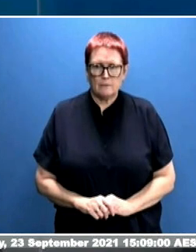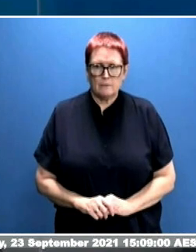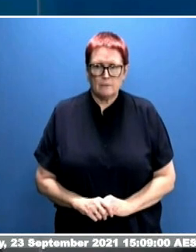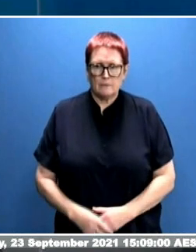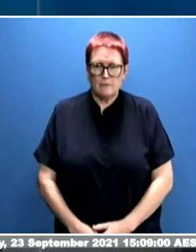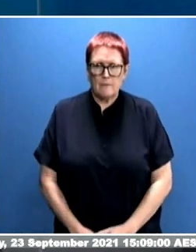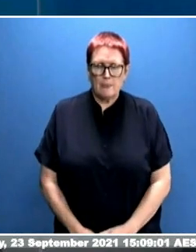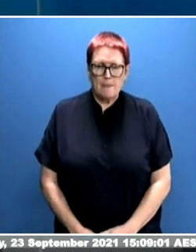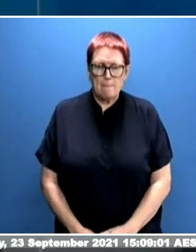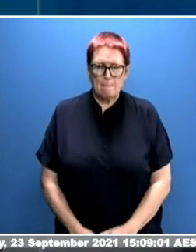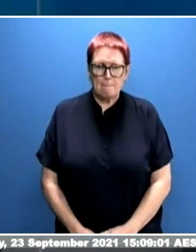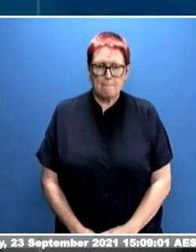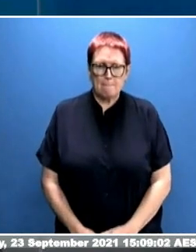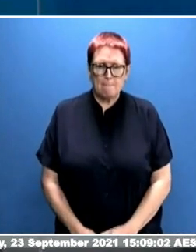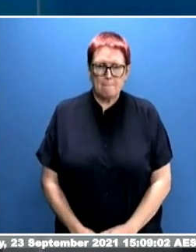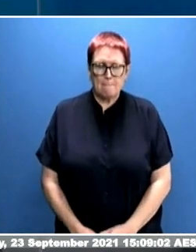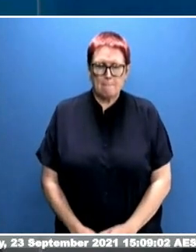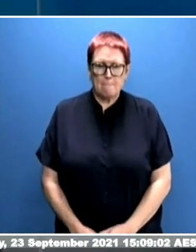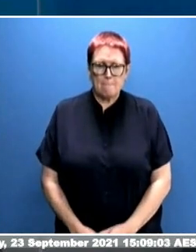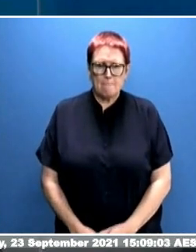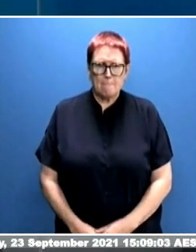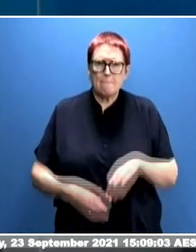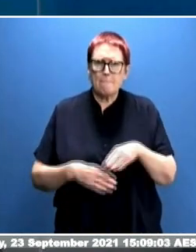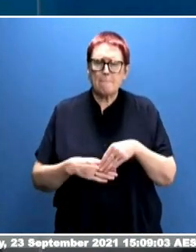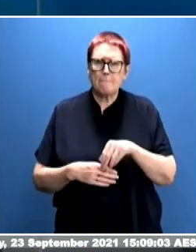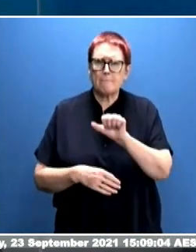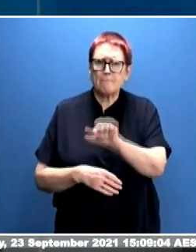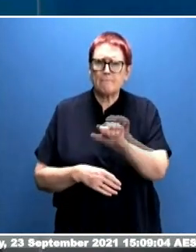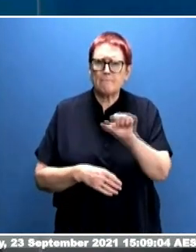I think it's at tab 66 of the tender bundle and the